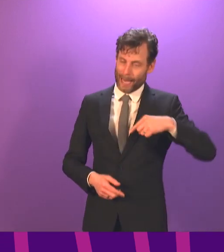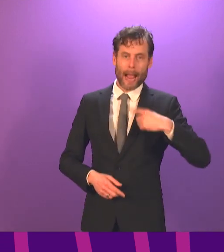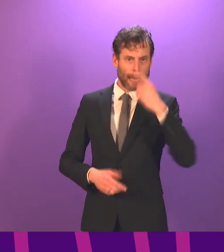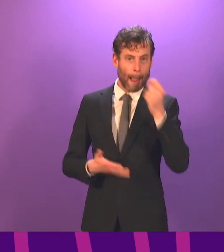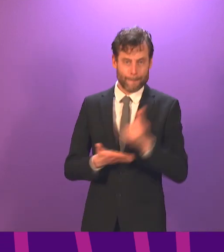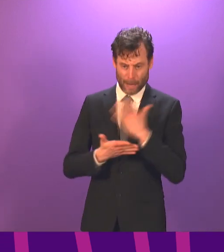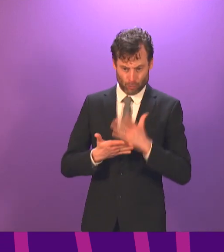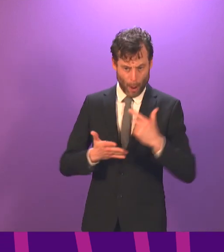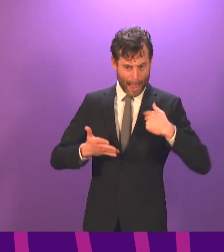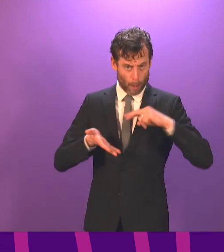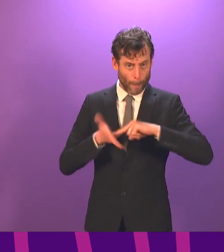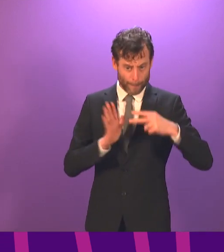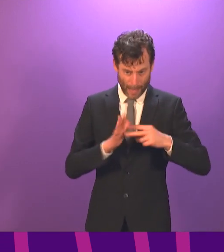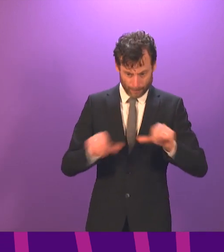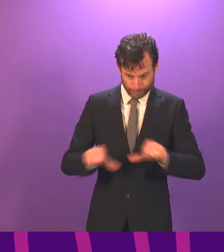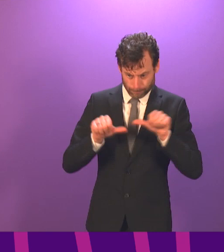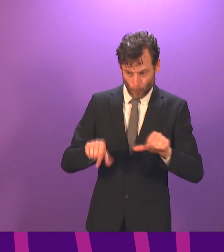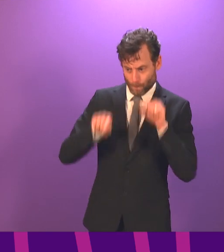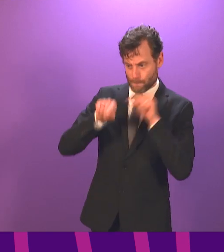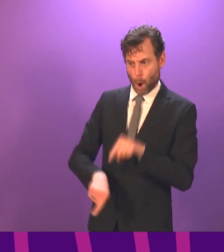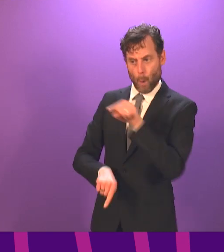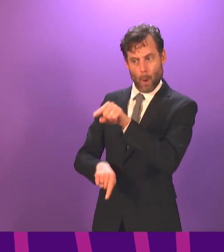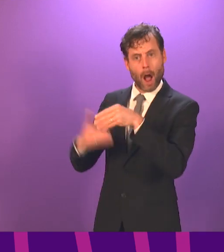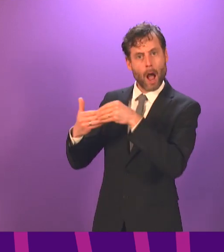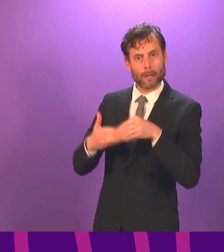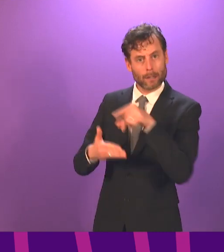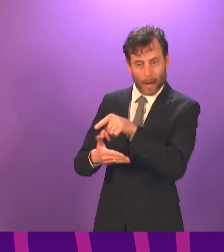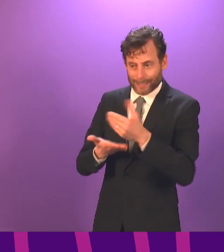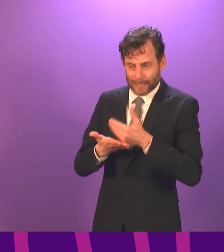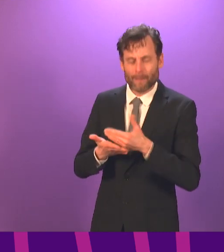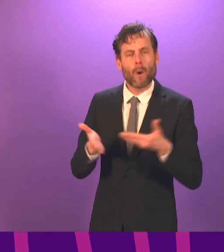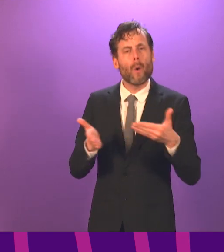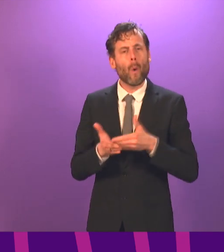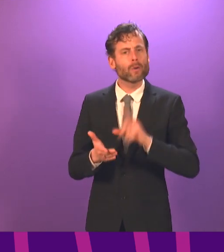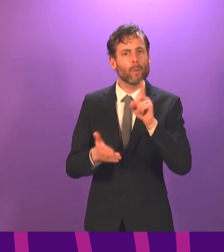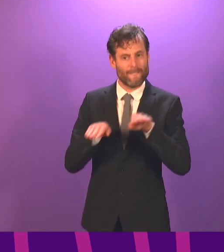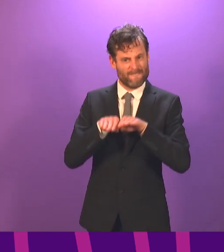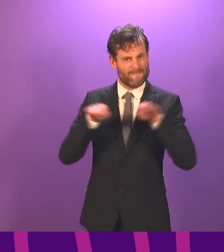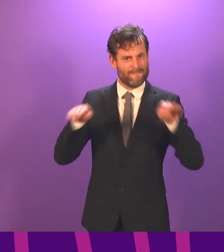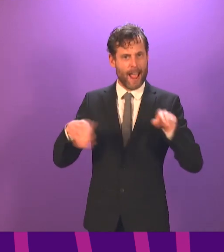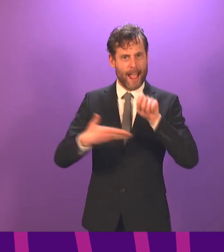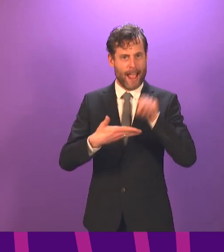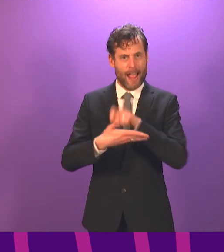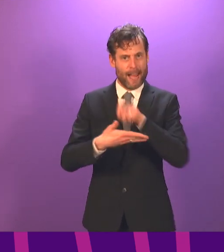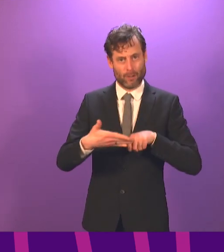advice to all campaigners? If we are going to have a fair election, it is vital that strict purdah rules also cover ministers.